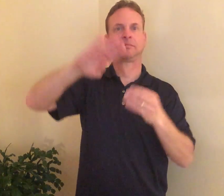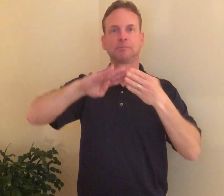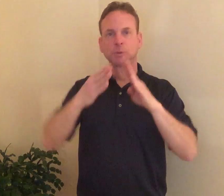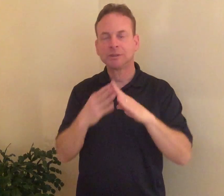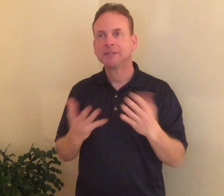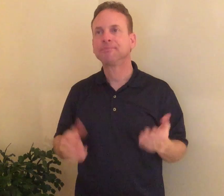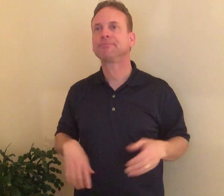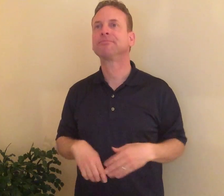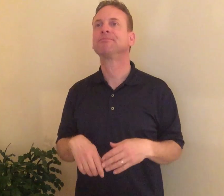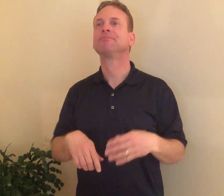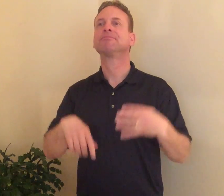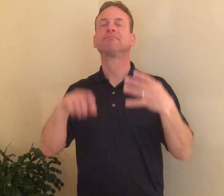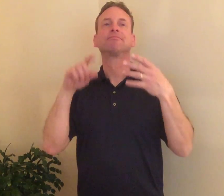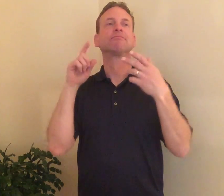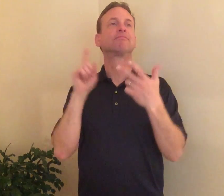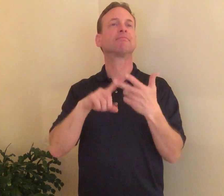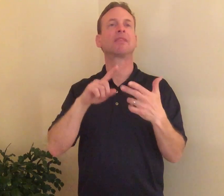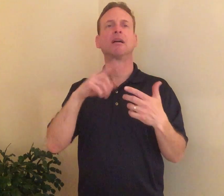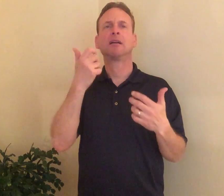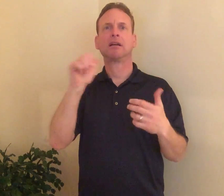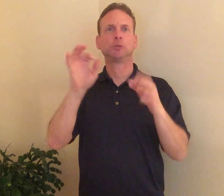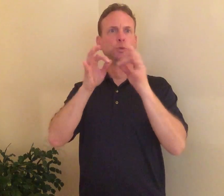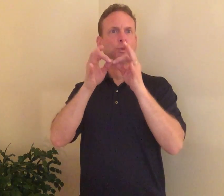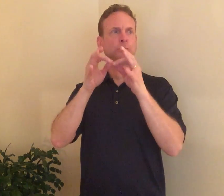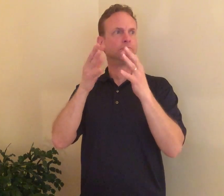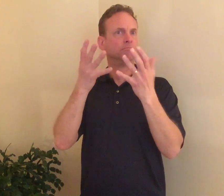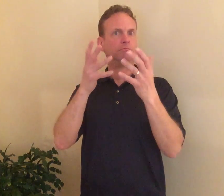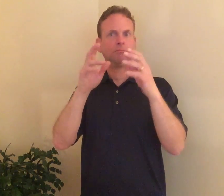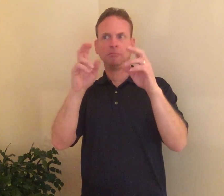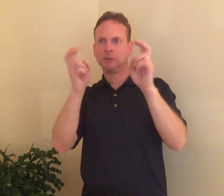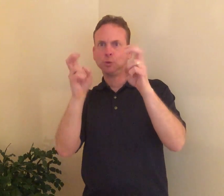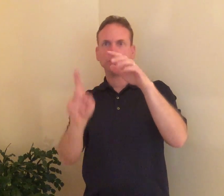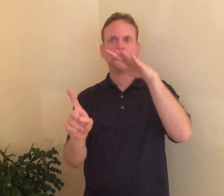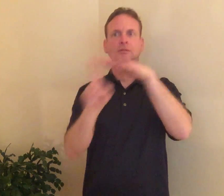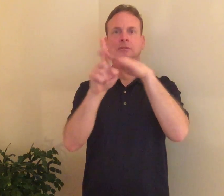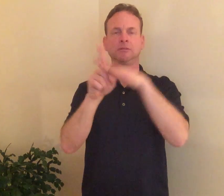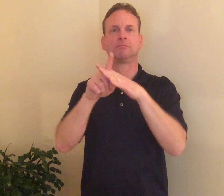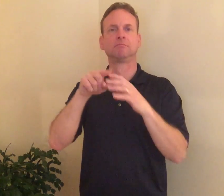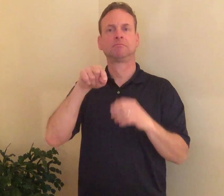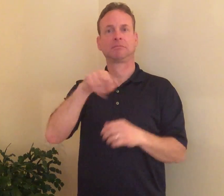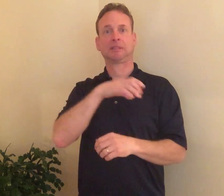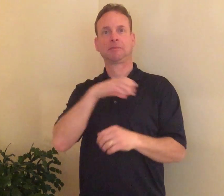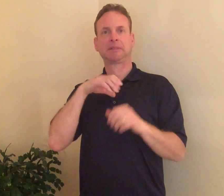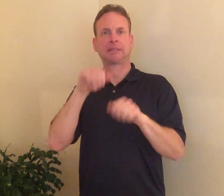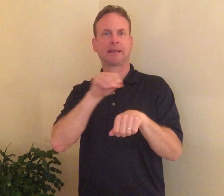If any interpreter issues arise, the committee could serve as an advisory group for both